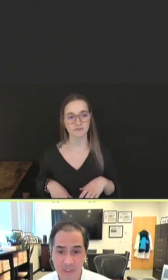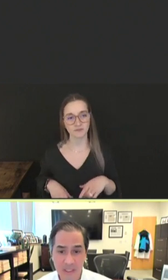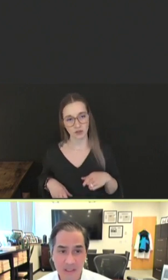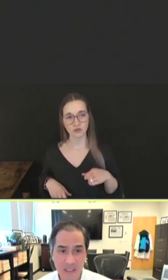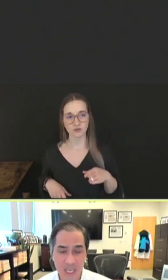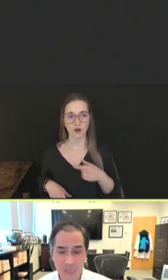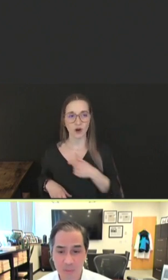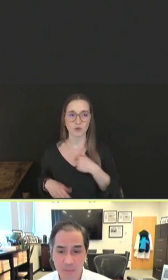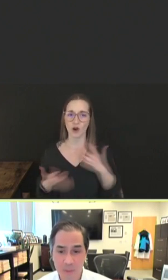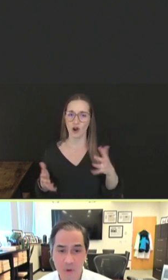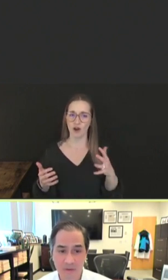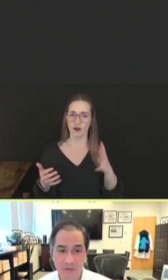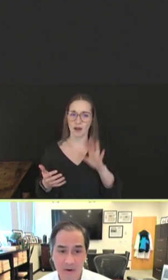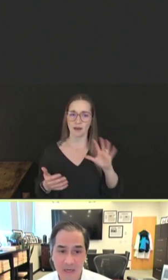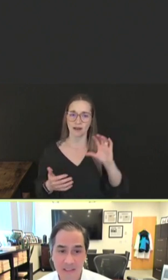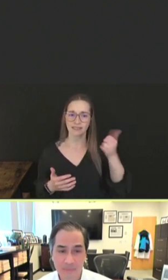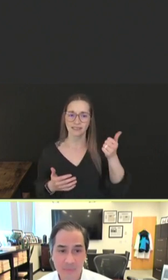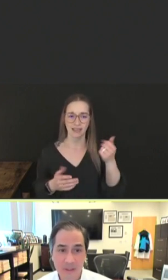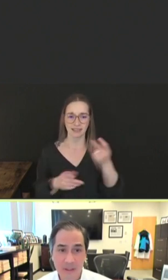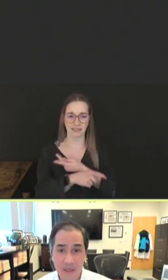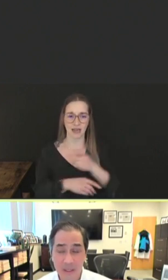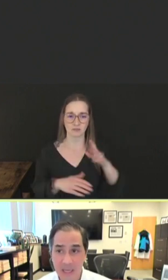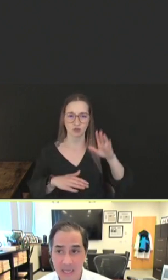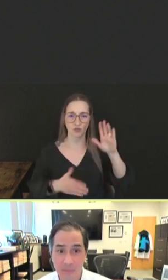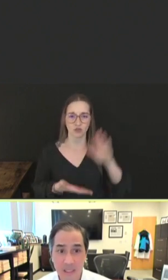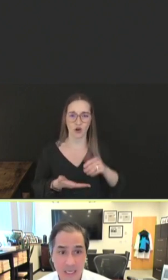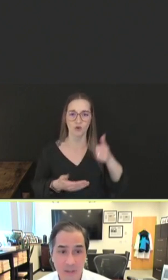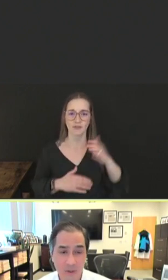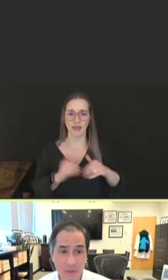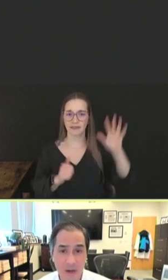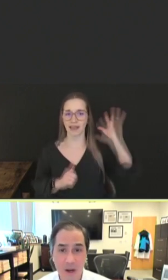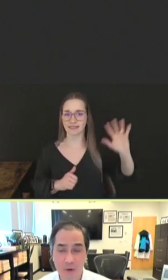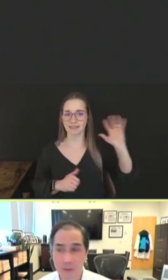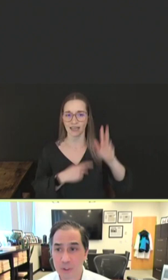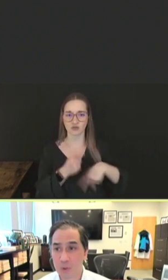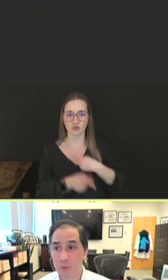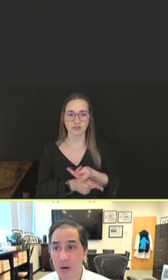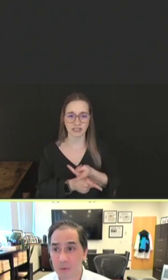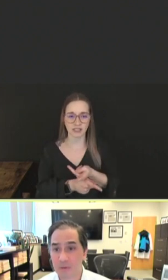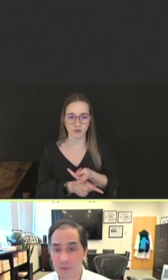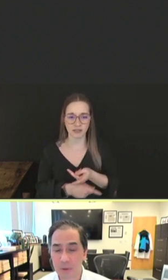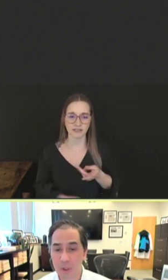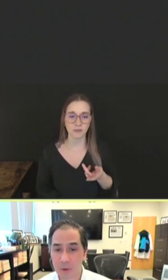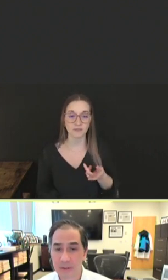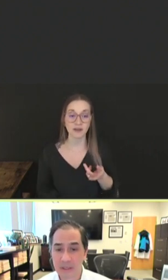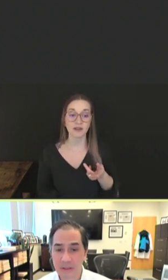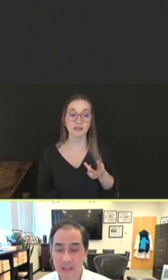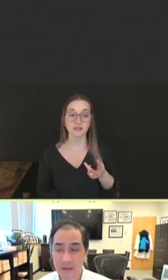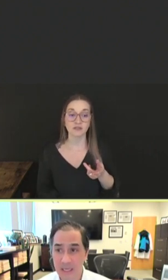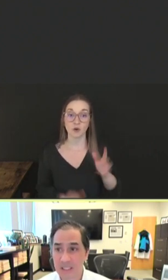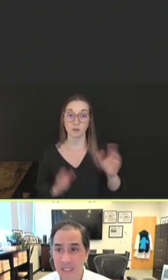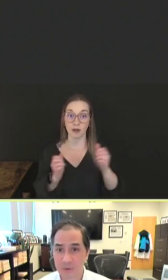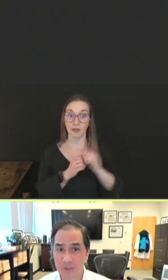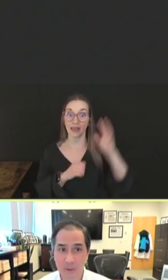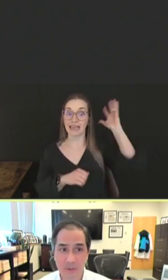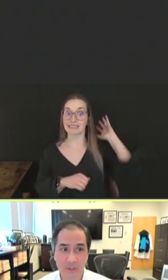then the XBB1 variant antibody titers are about 100 to 200-fold lower than the ancestral sequence.